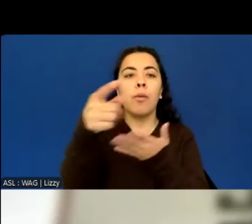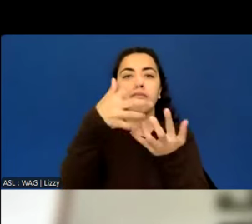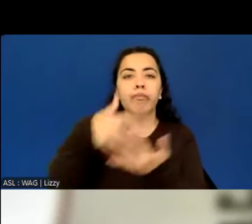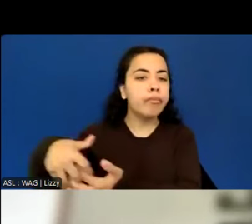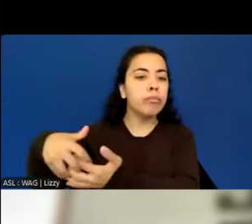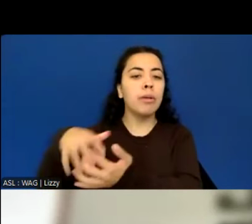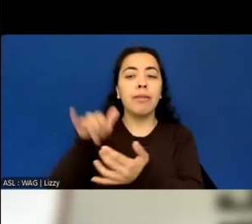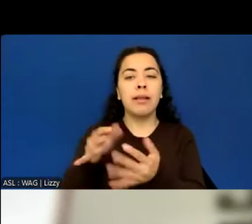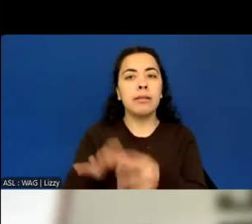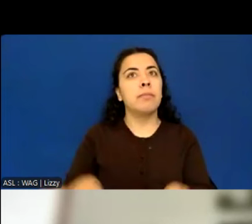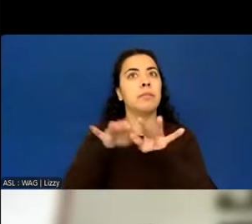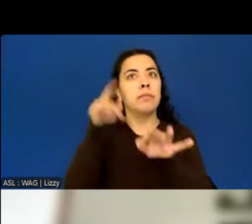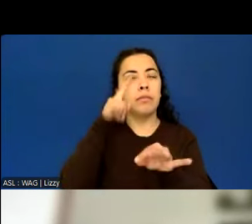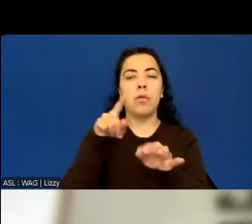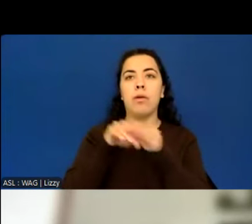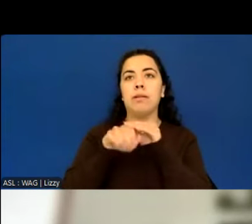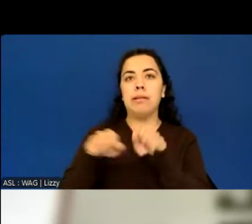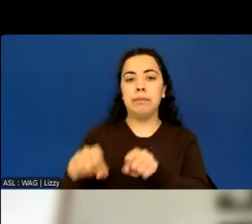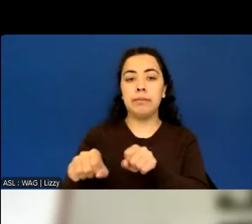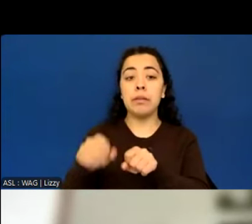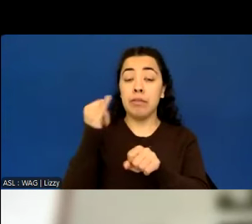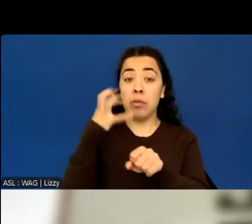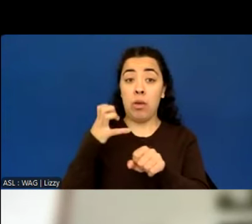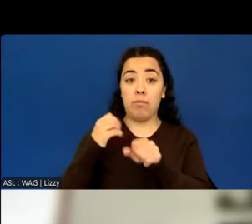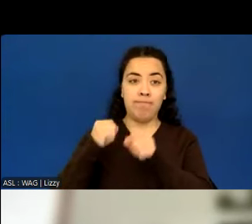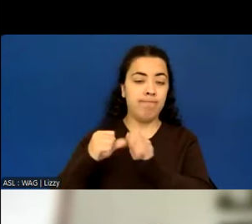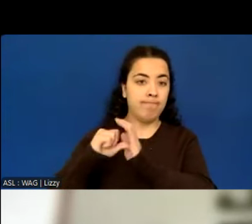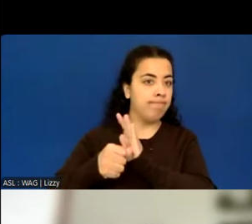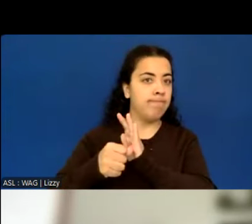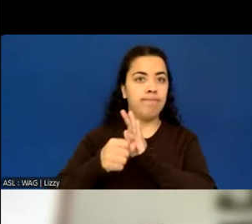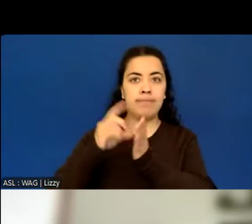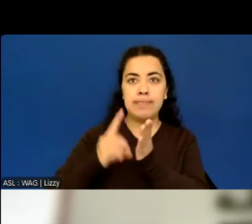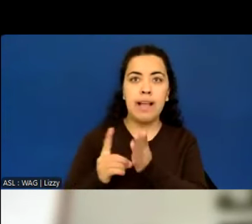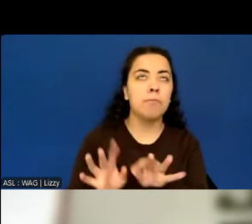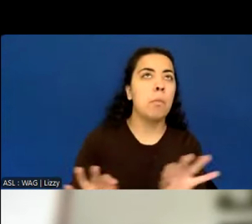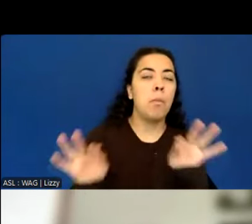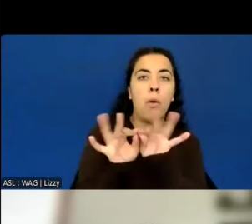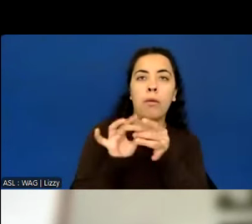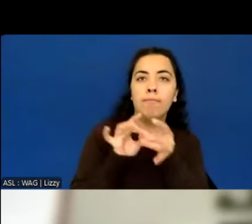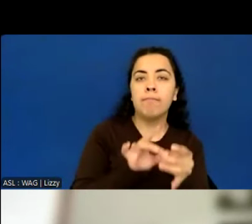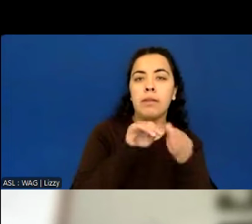In order to emphasize the importance of the design within an accessibility program of our